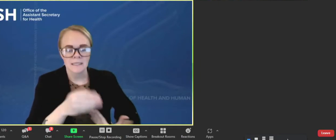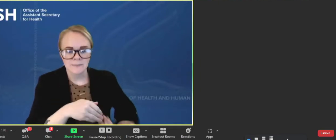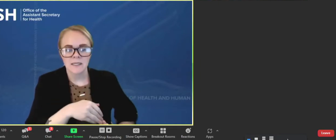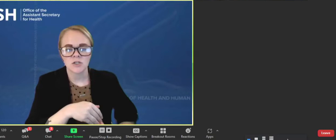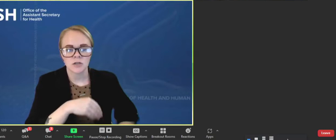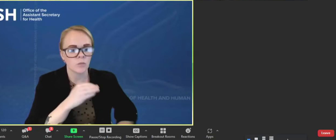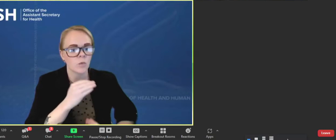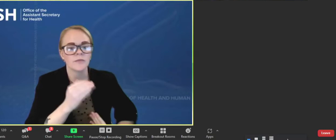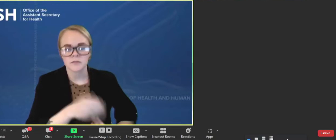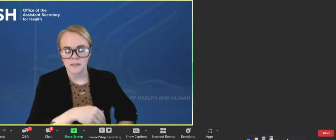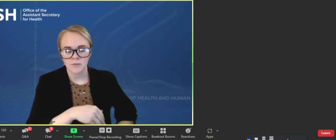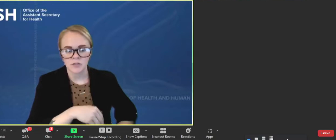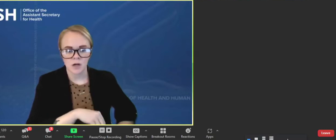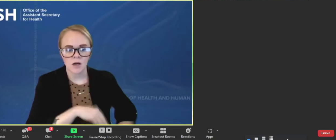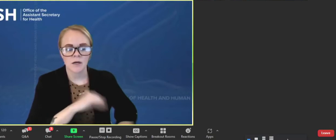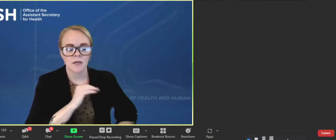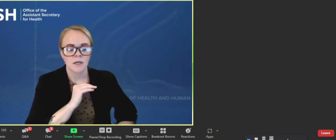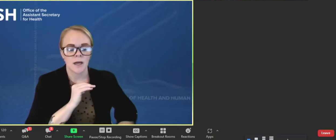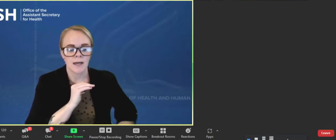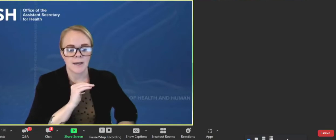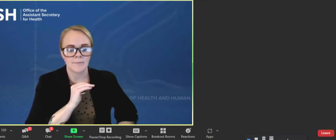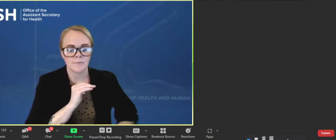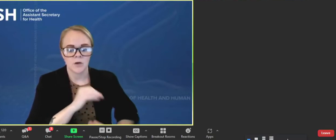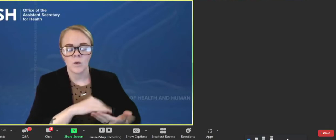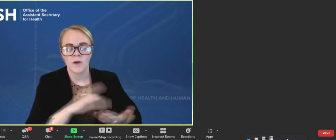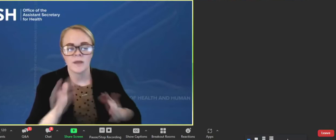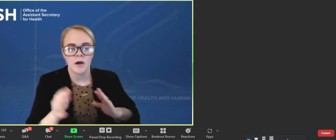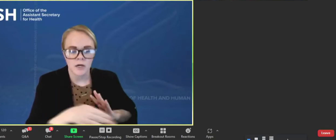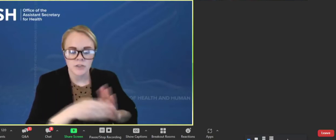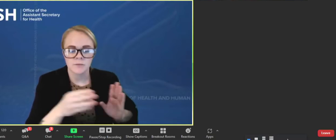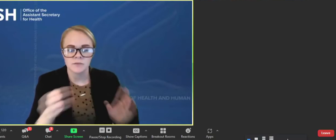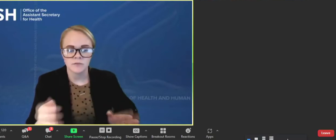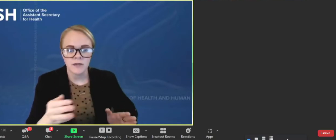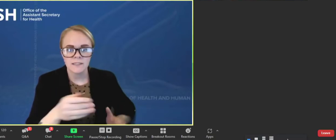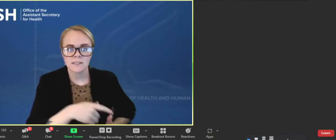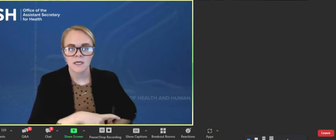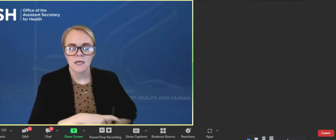an explanation of what those numbers are, where they are in terms of risk,